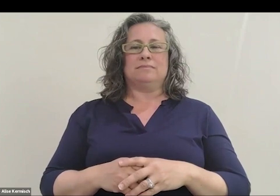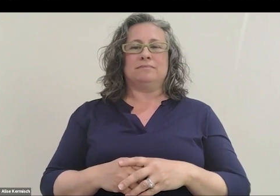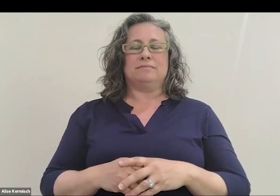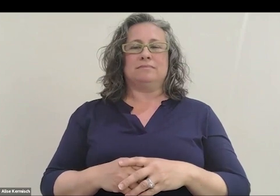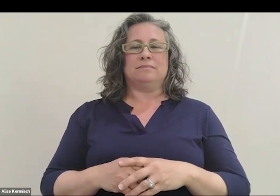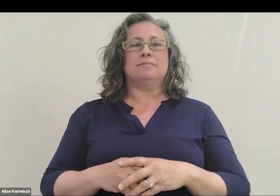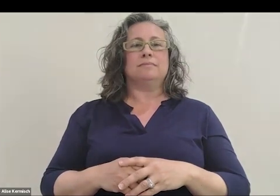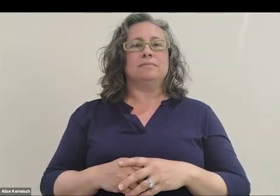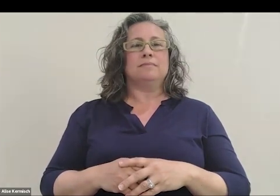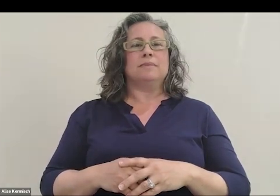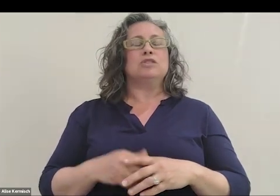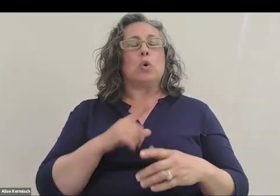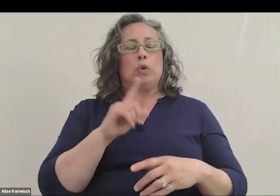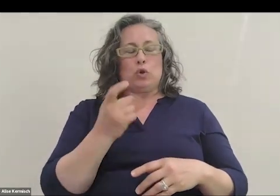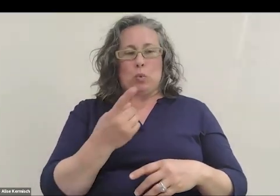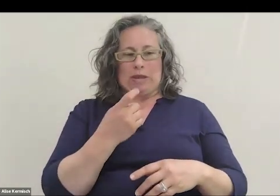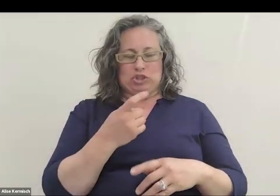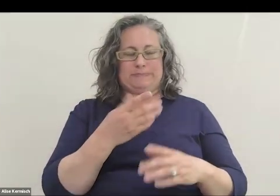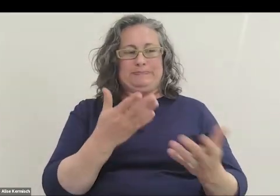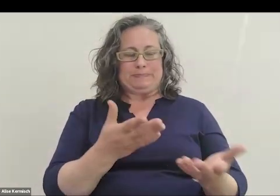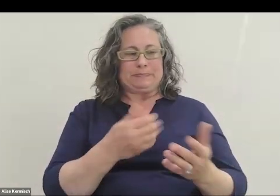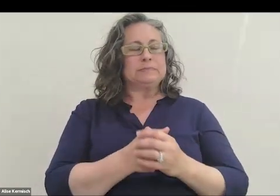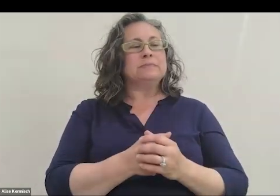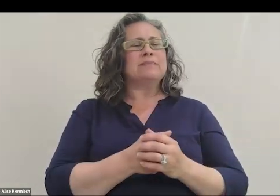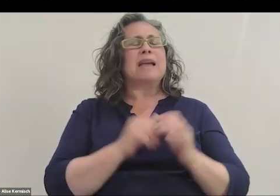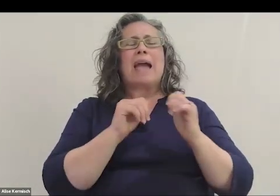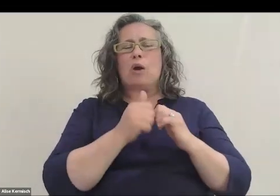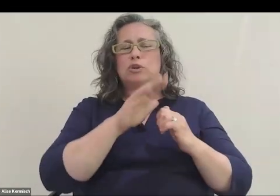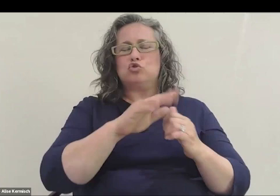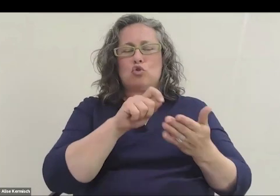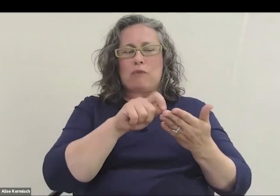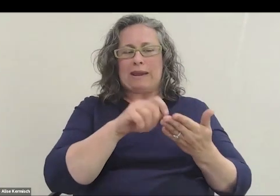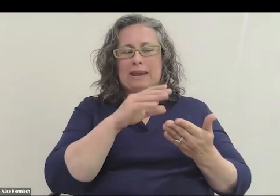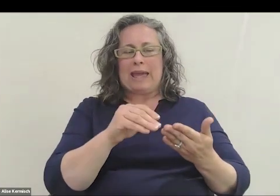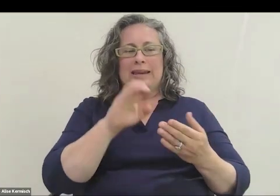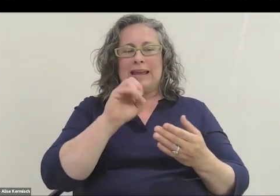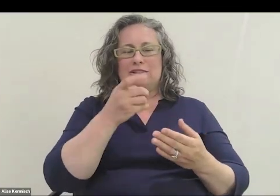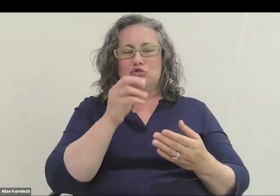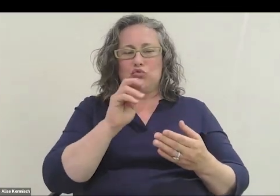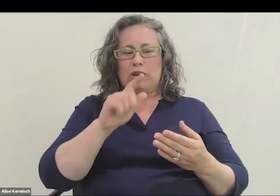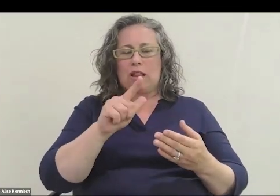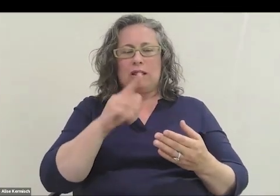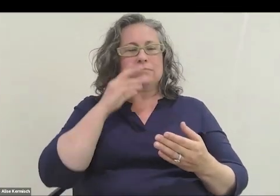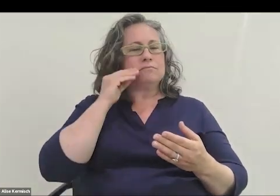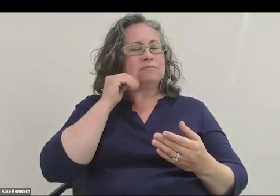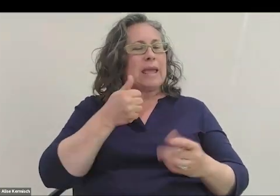Ashley, so the question I had was how has your writing and editorial experiences impacted your views and perspectives